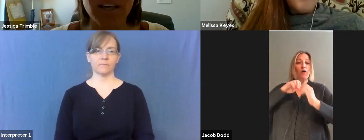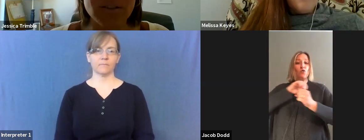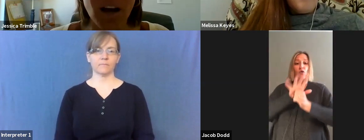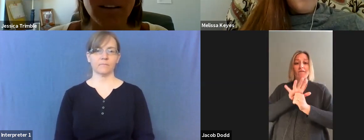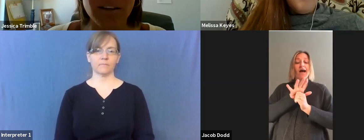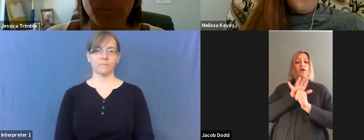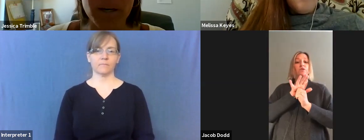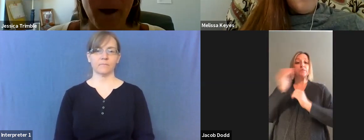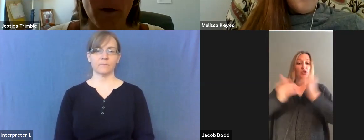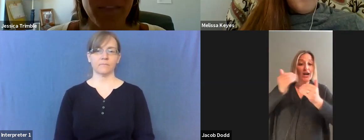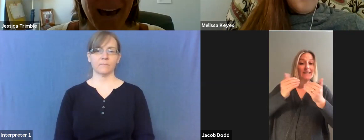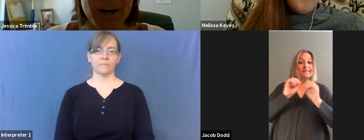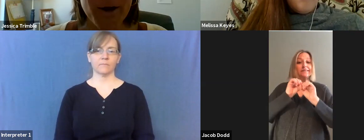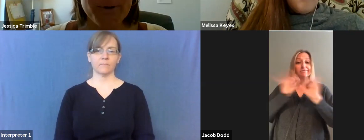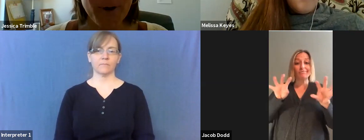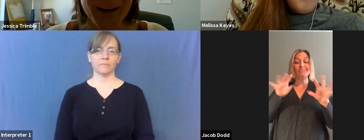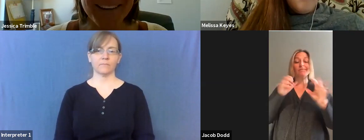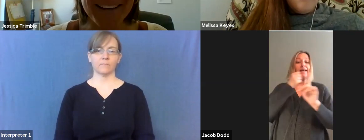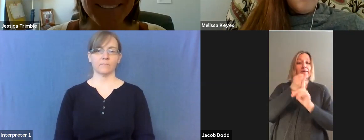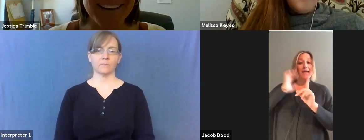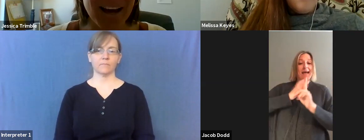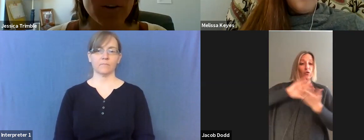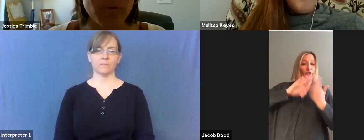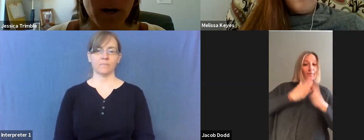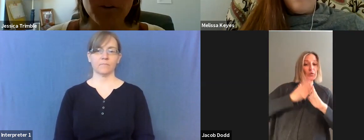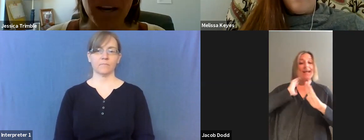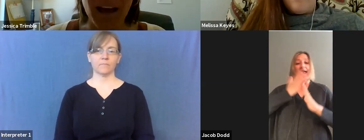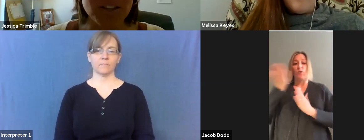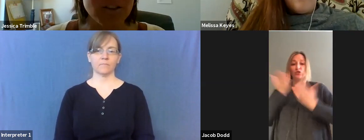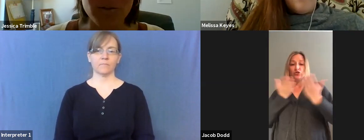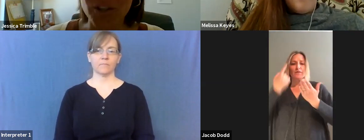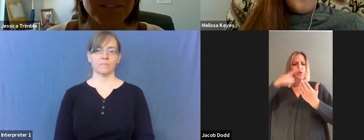Can you talk a little bit about that process and kind of what you've been having to do just